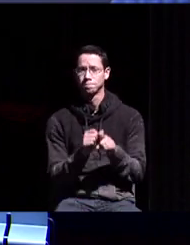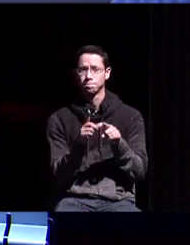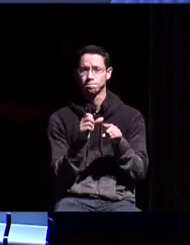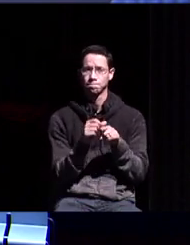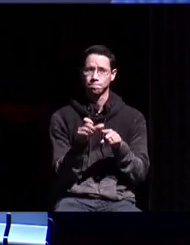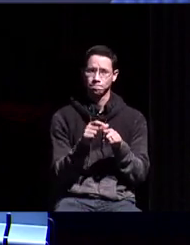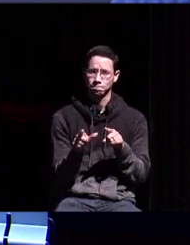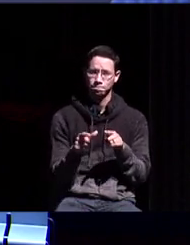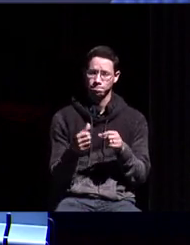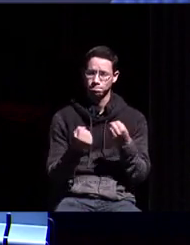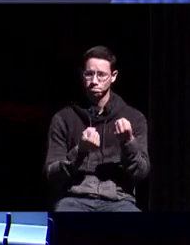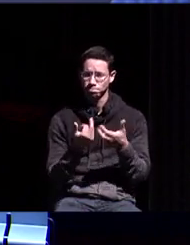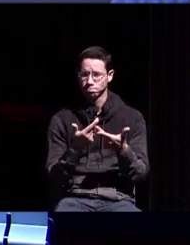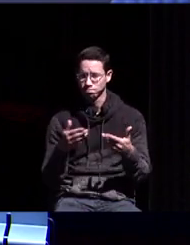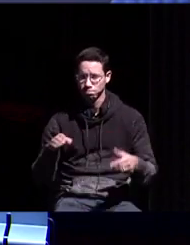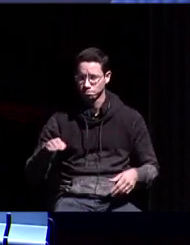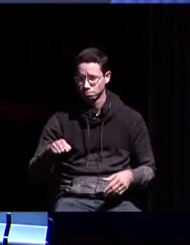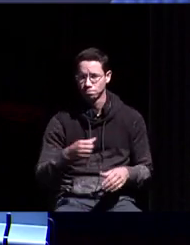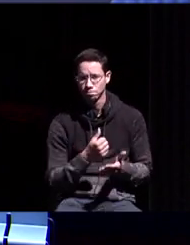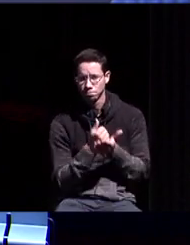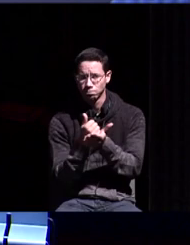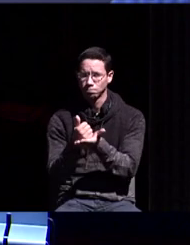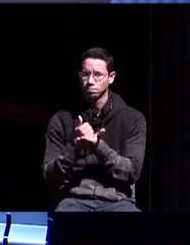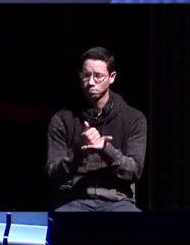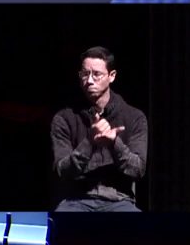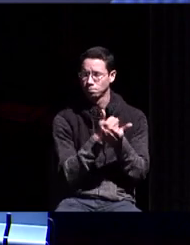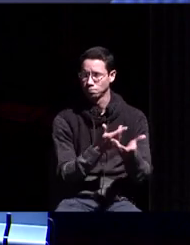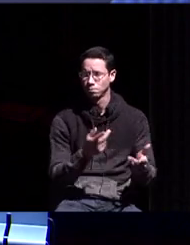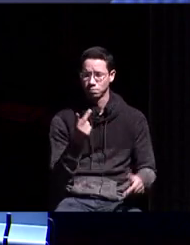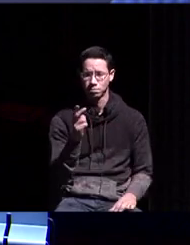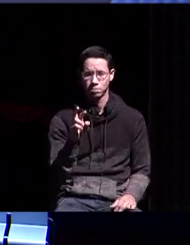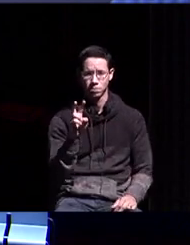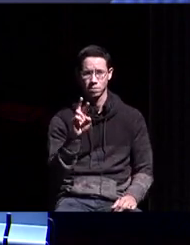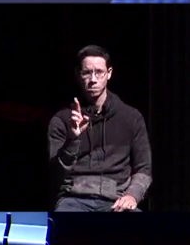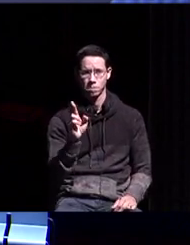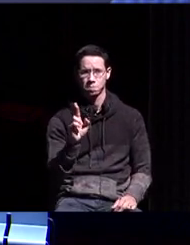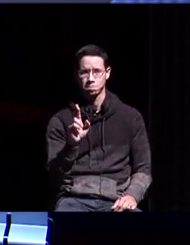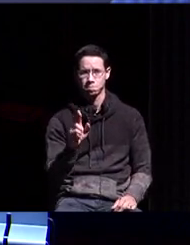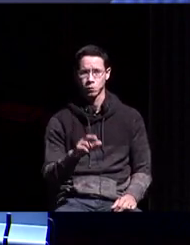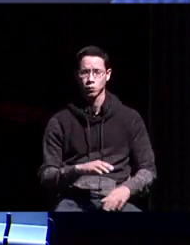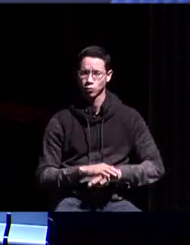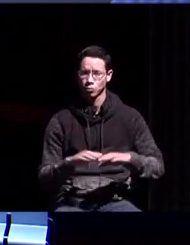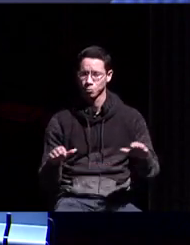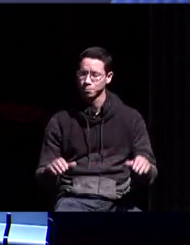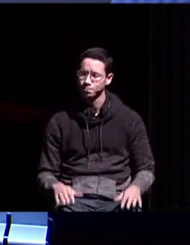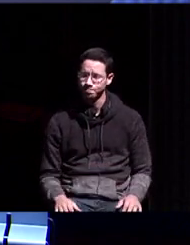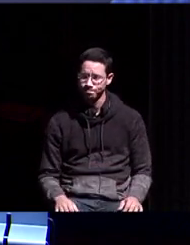the only one having this small BRL 25.00 difference. In all of the other activities